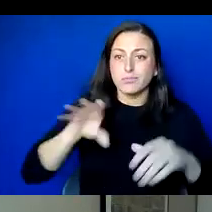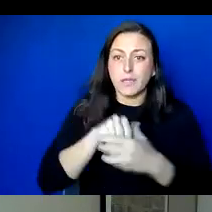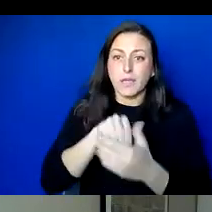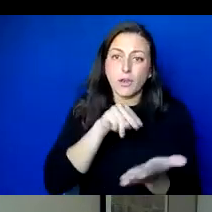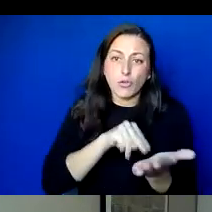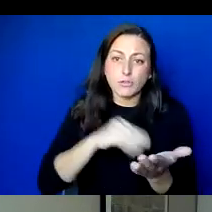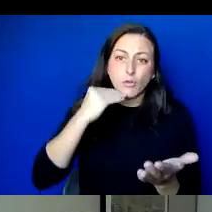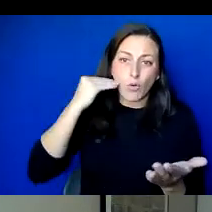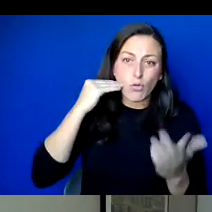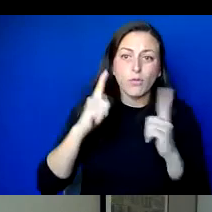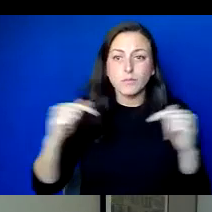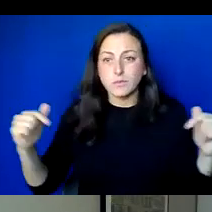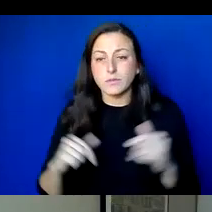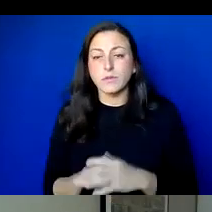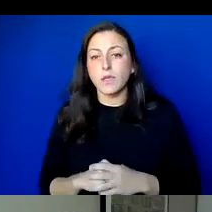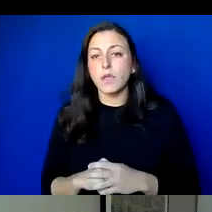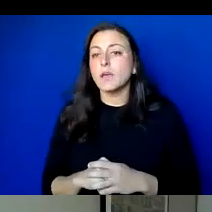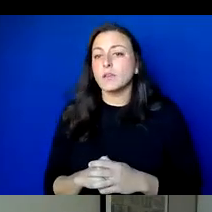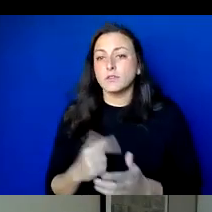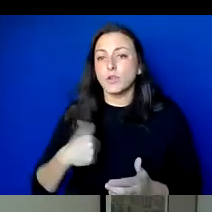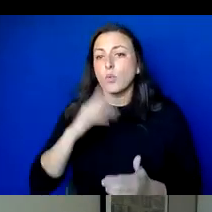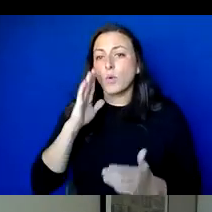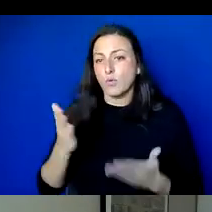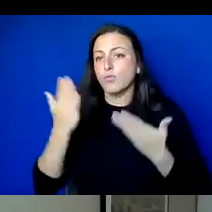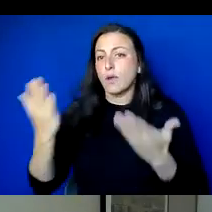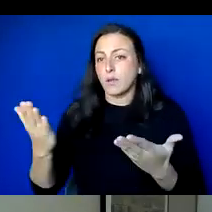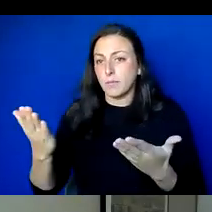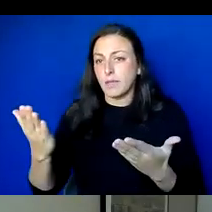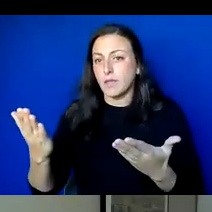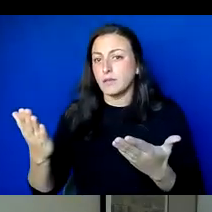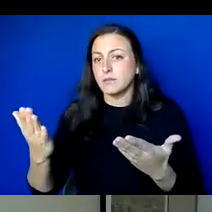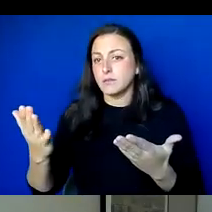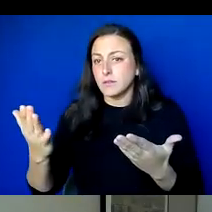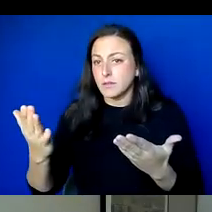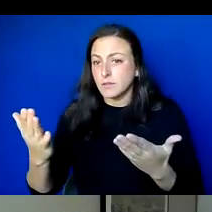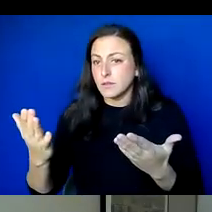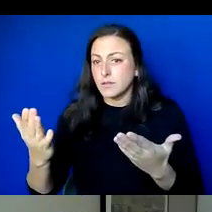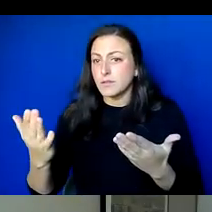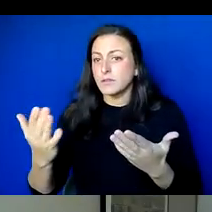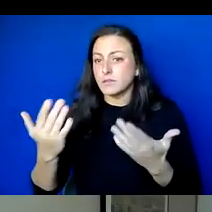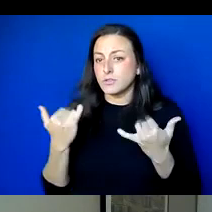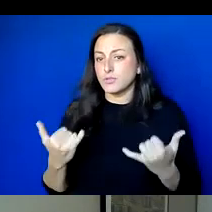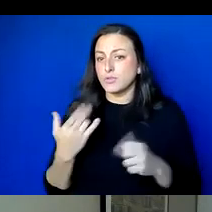and therefore we'll be recommending to return back to the current active outdoor and indoor